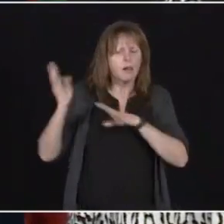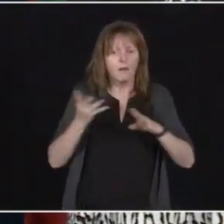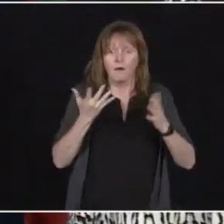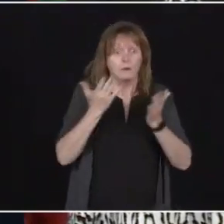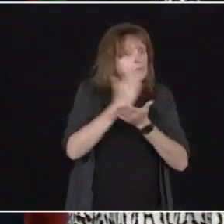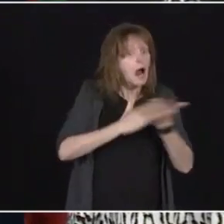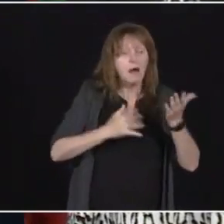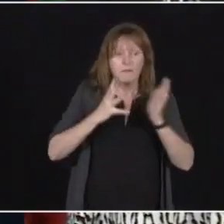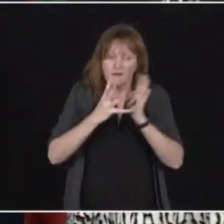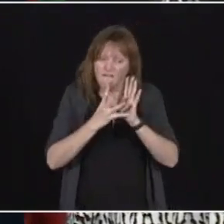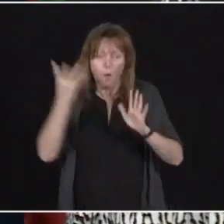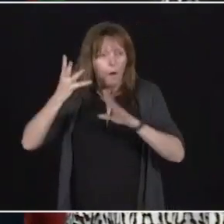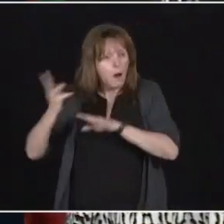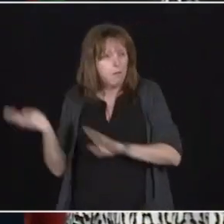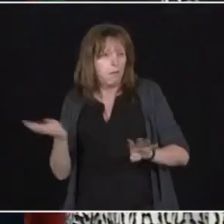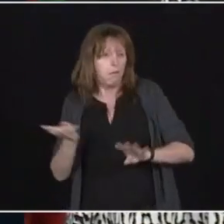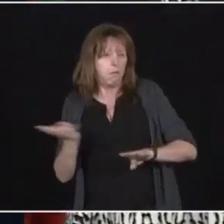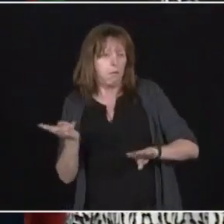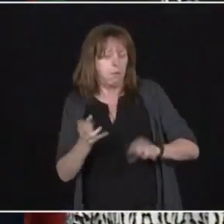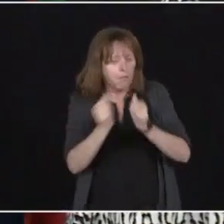This includes oxygen masks